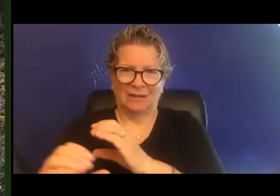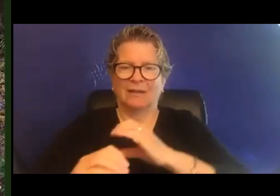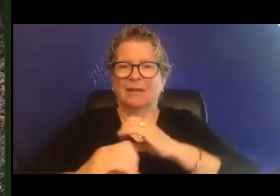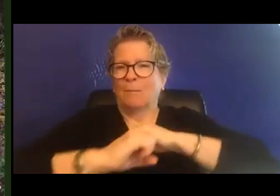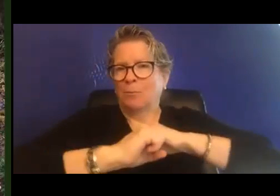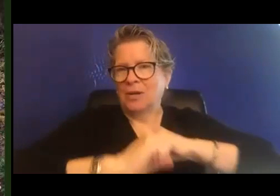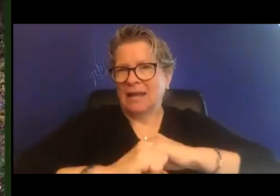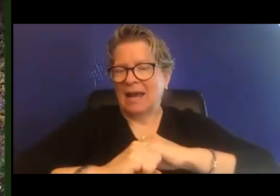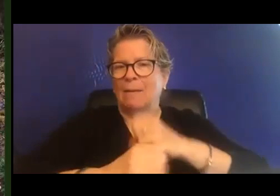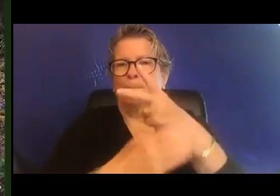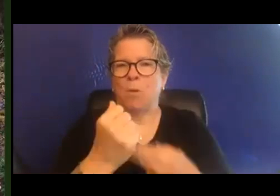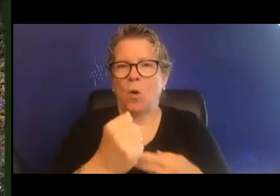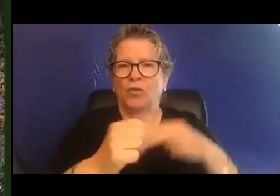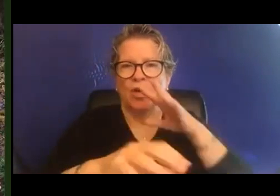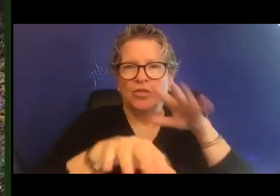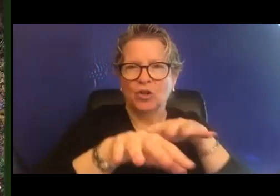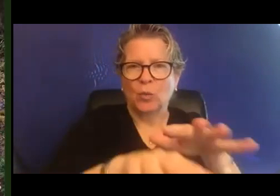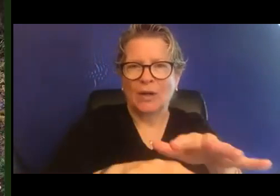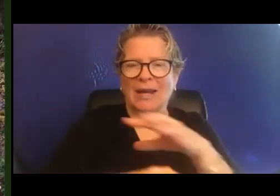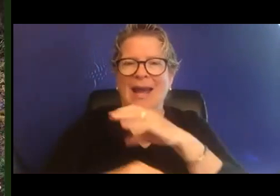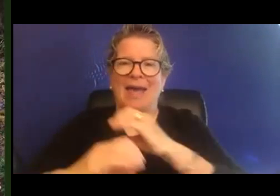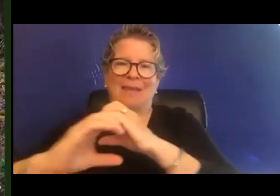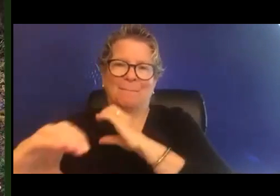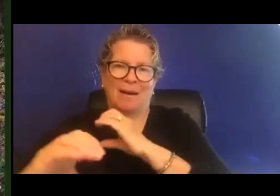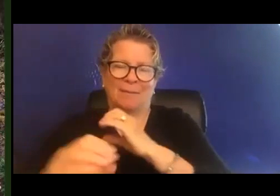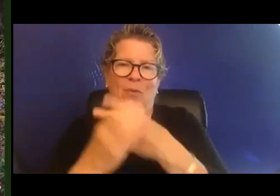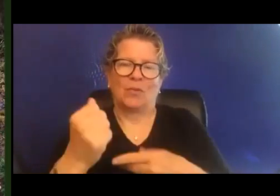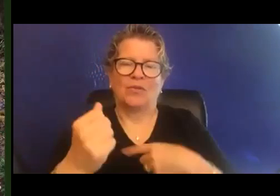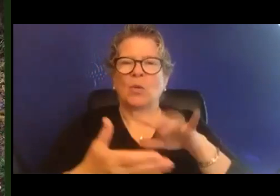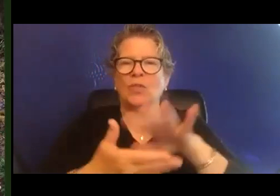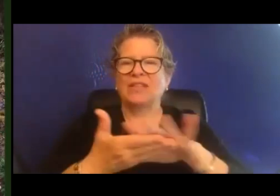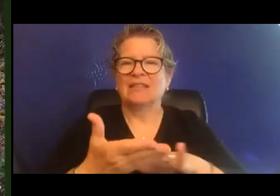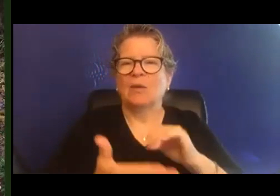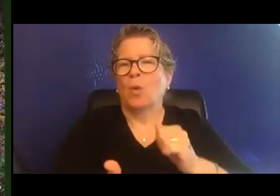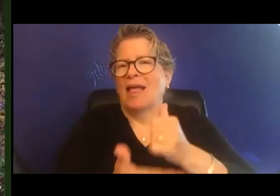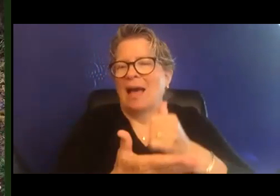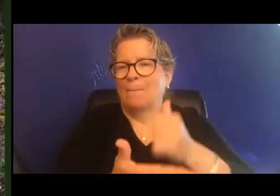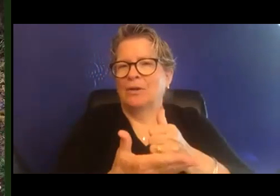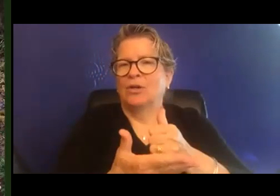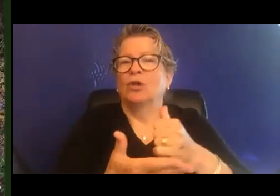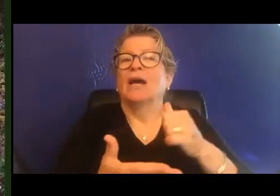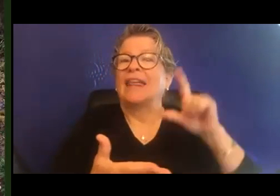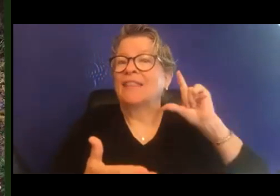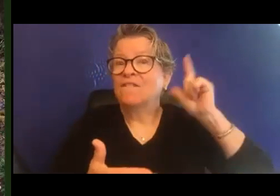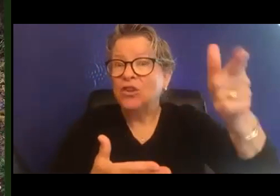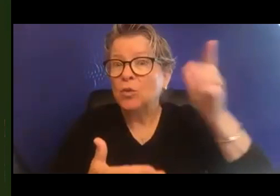and the creek. So this improved design will help reduce long-term costs for rate payers.